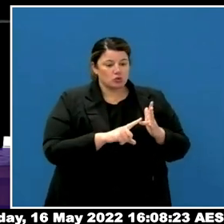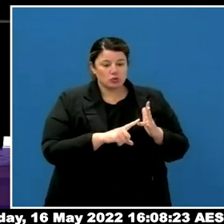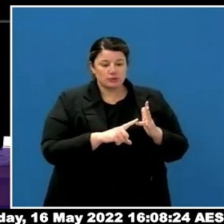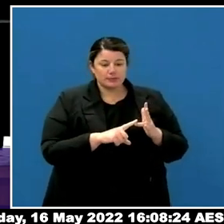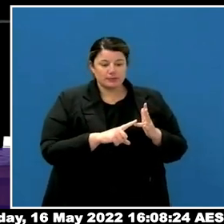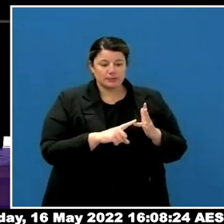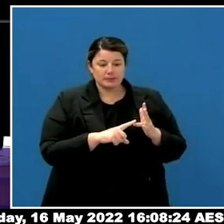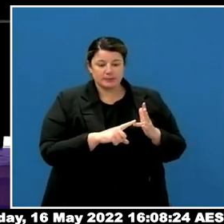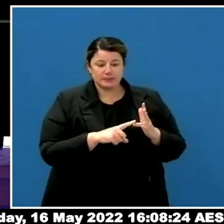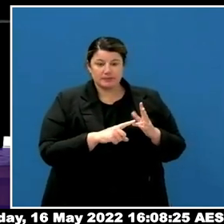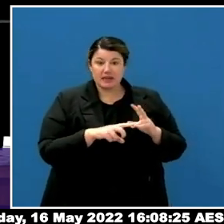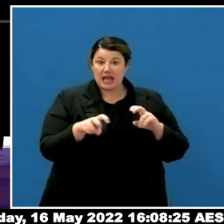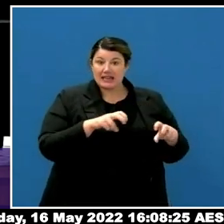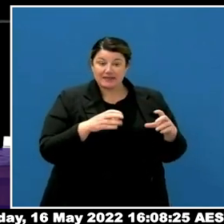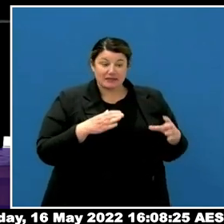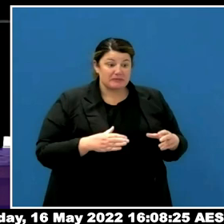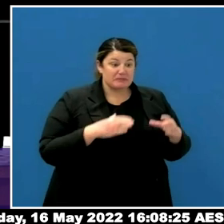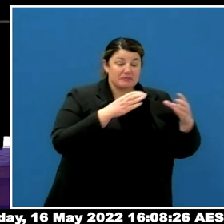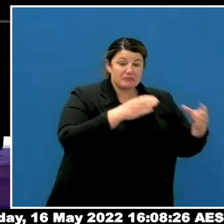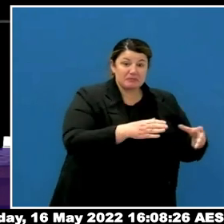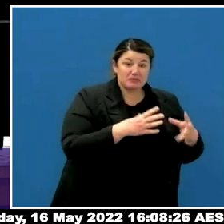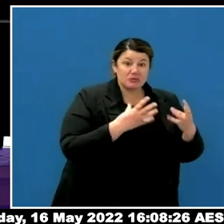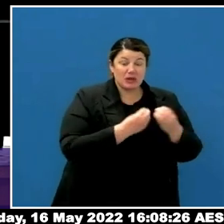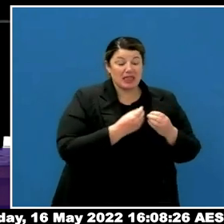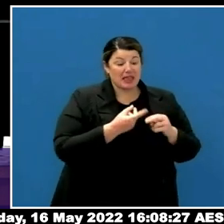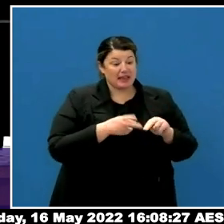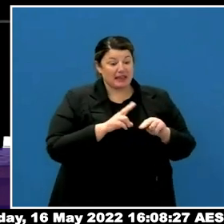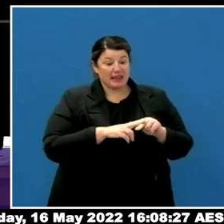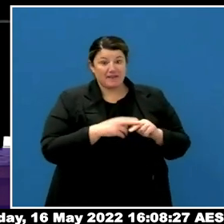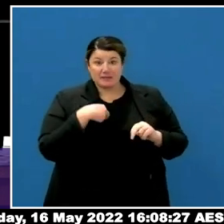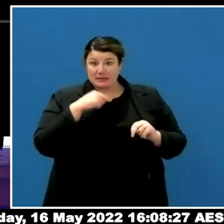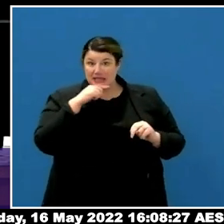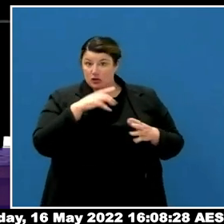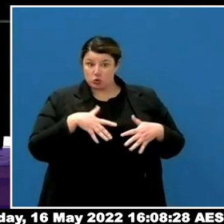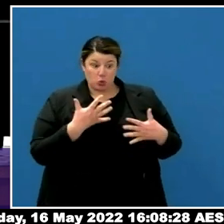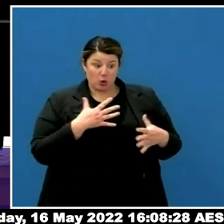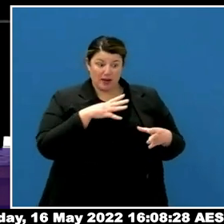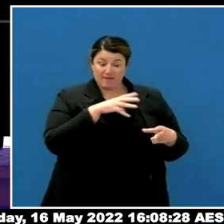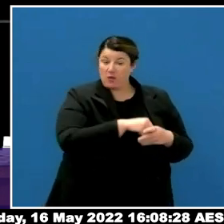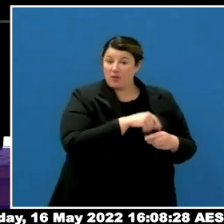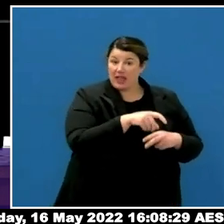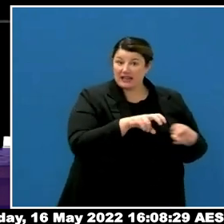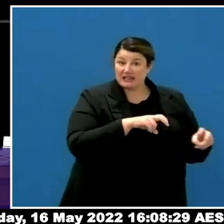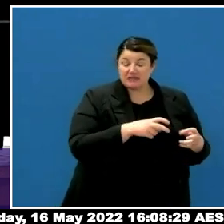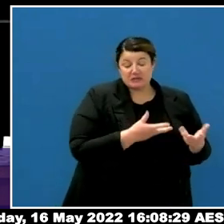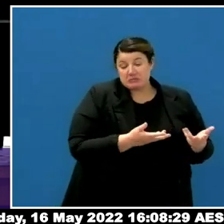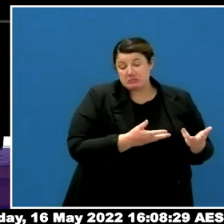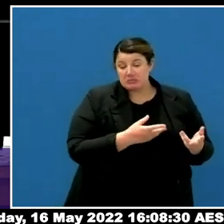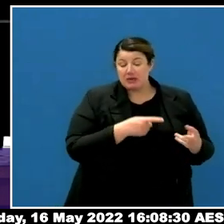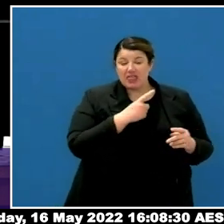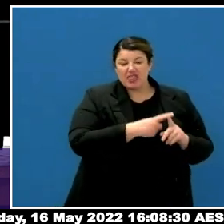If Toby doesn't want to join in with that activity, then his care worker will take him to do something else.